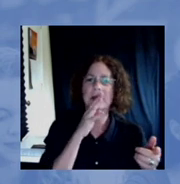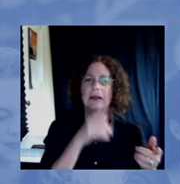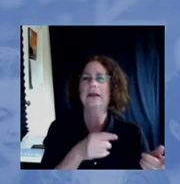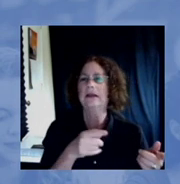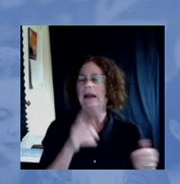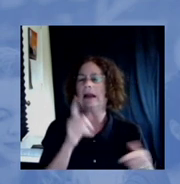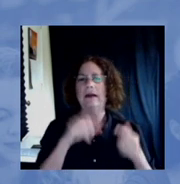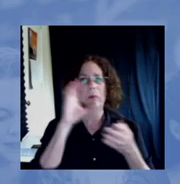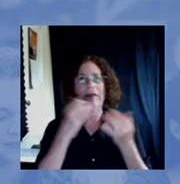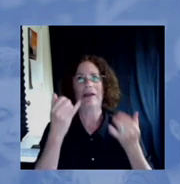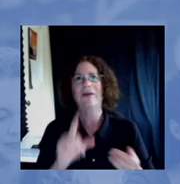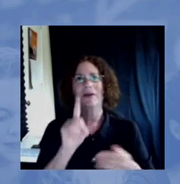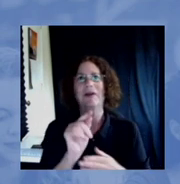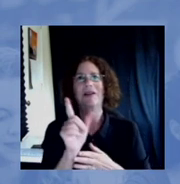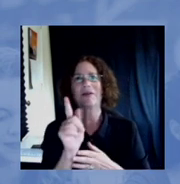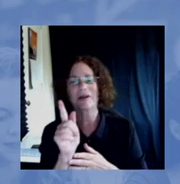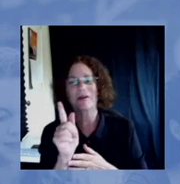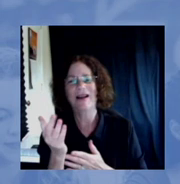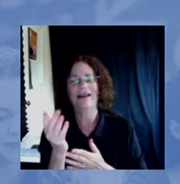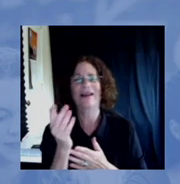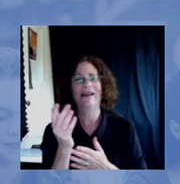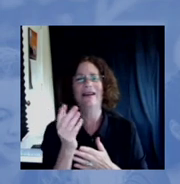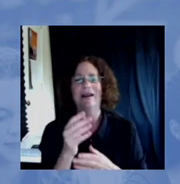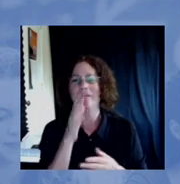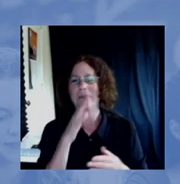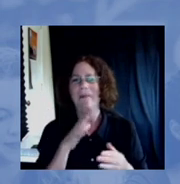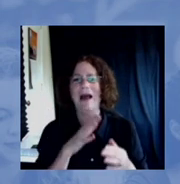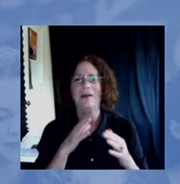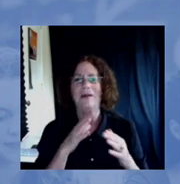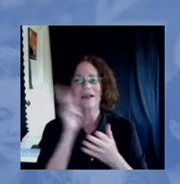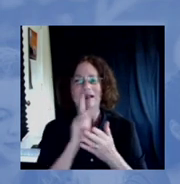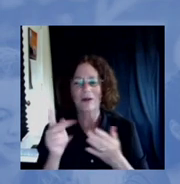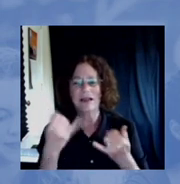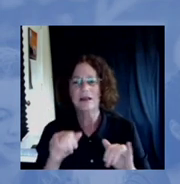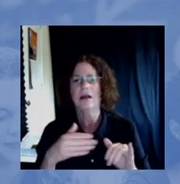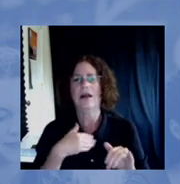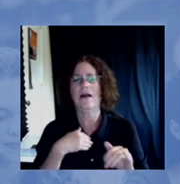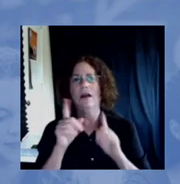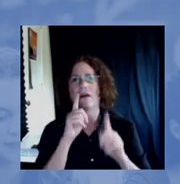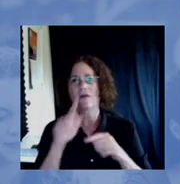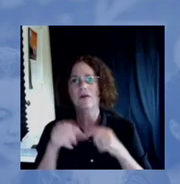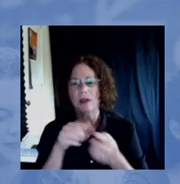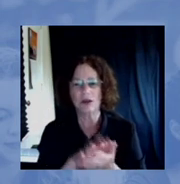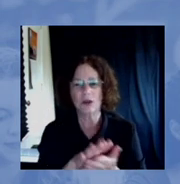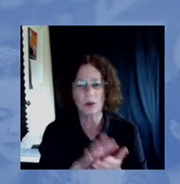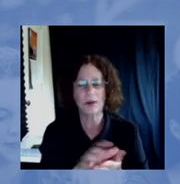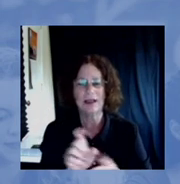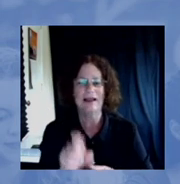MADAM SEPTEMBER SECRETARY AND STILL HAVING A CONVERSATION ABOUT SCHOOLS NEEDING TO BE